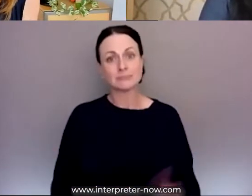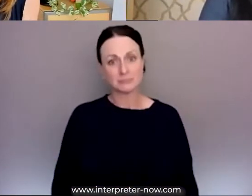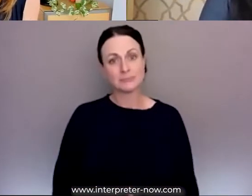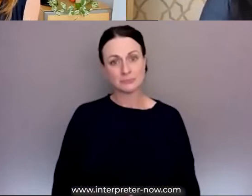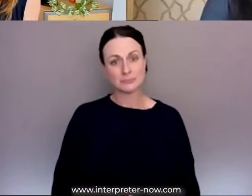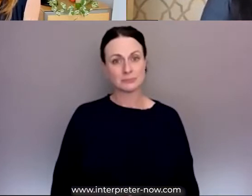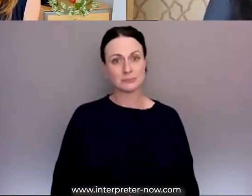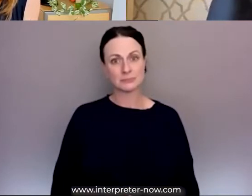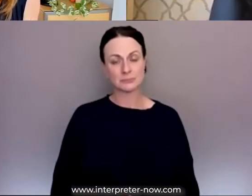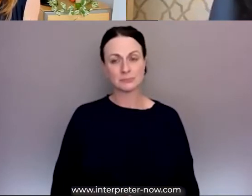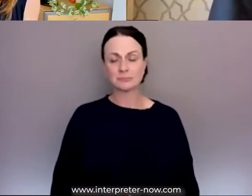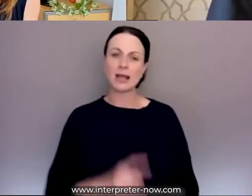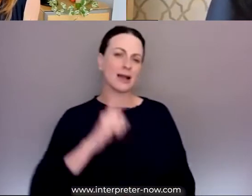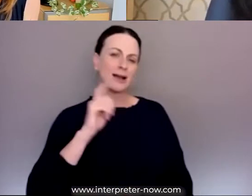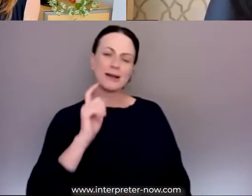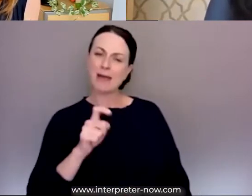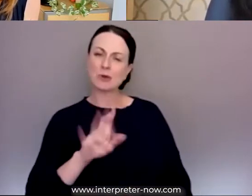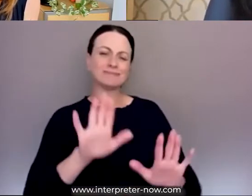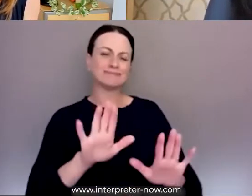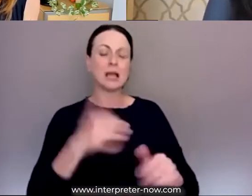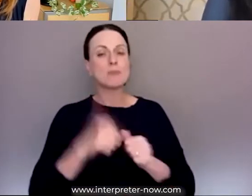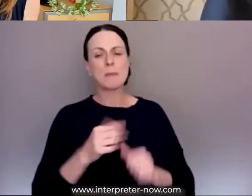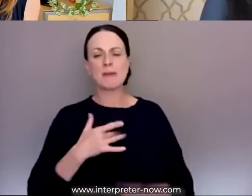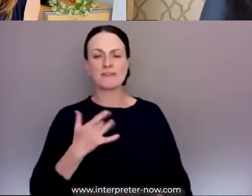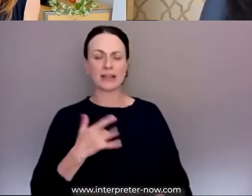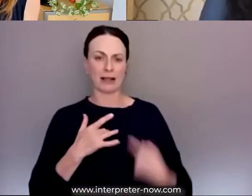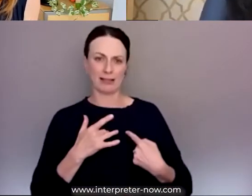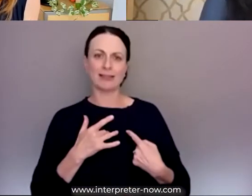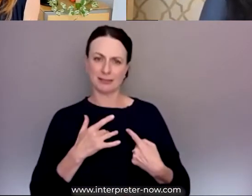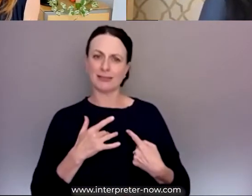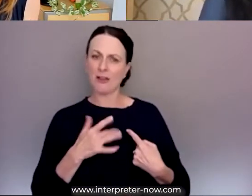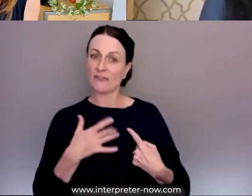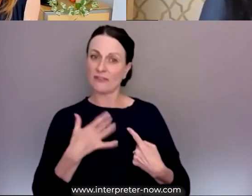If you remember what it felt like. And this is for everyone out there.